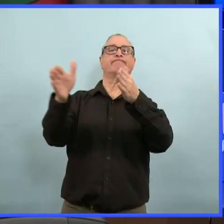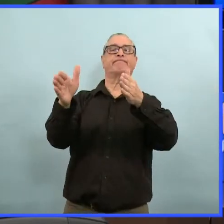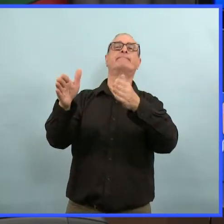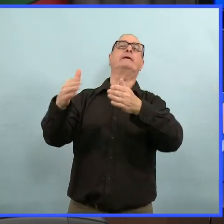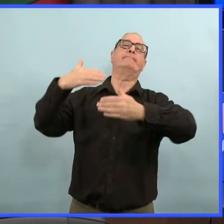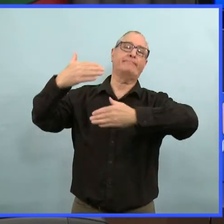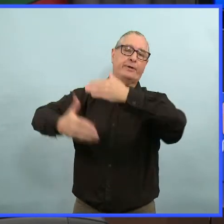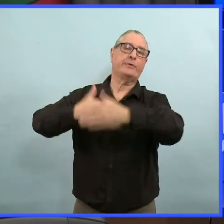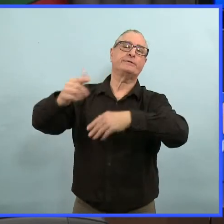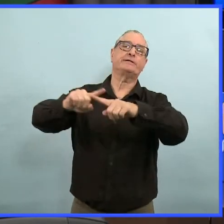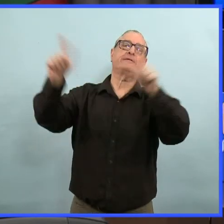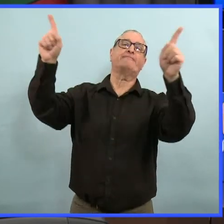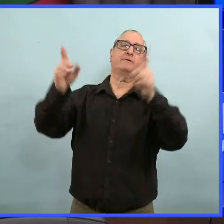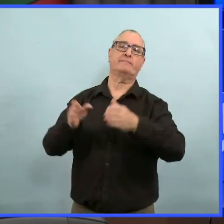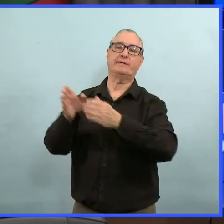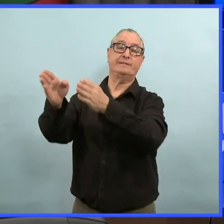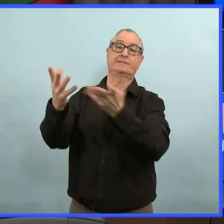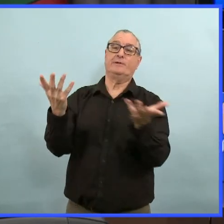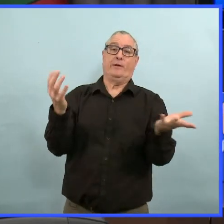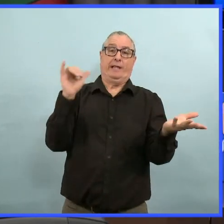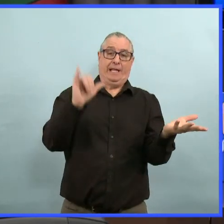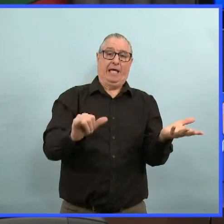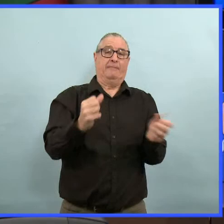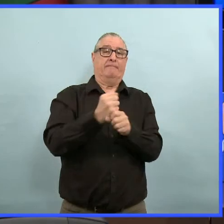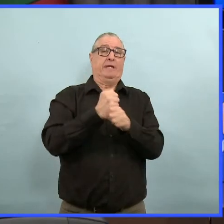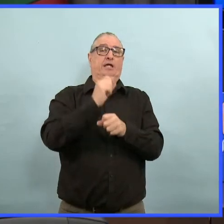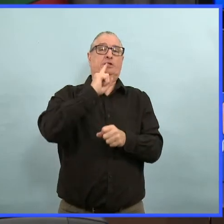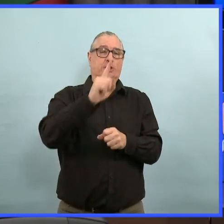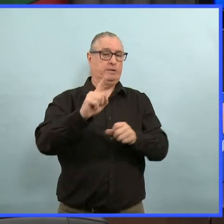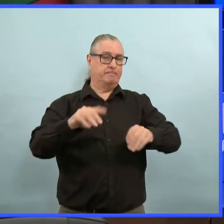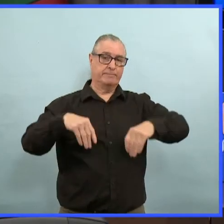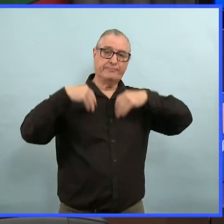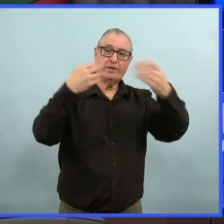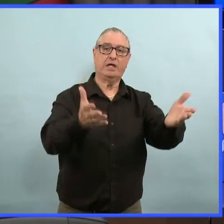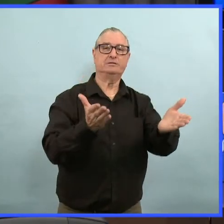acute care services and community and continuing care services and of course supported by